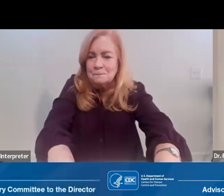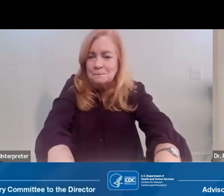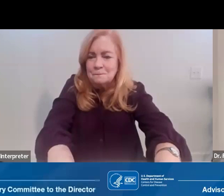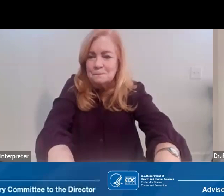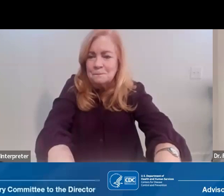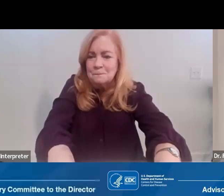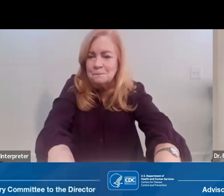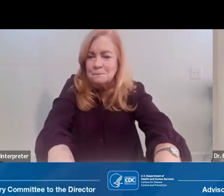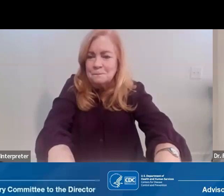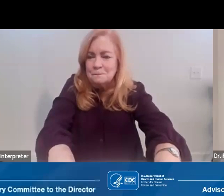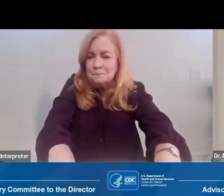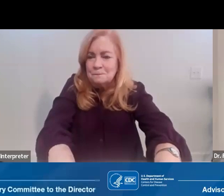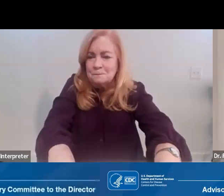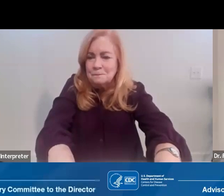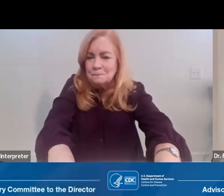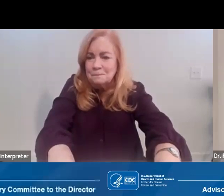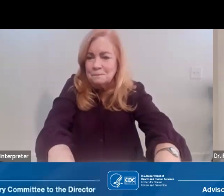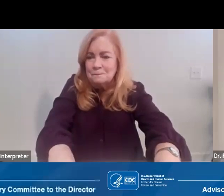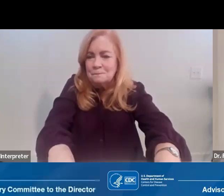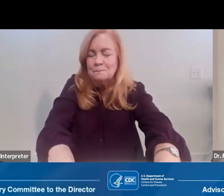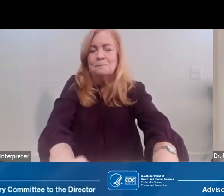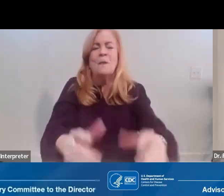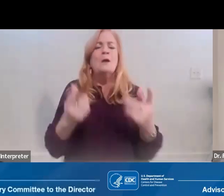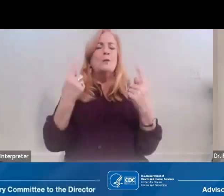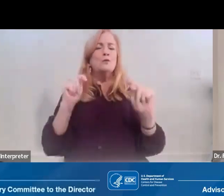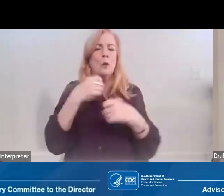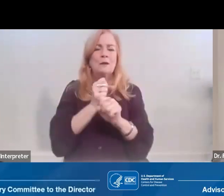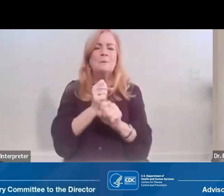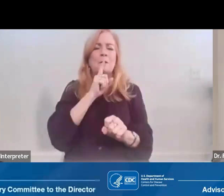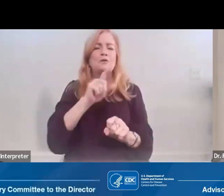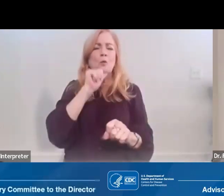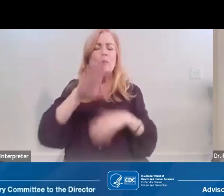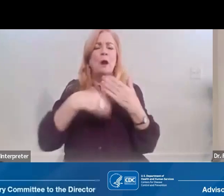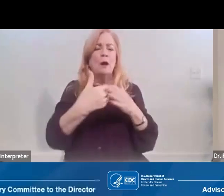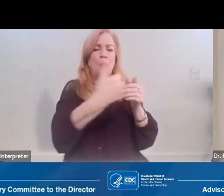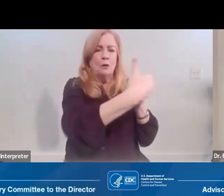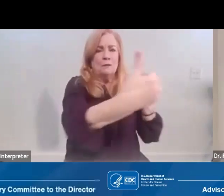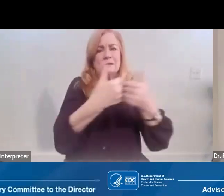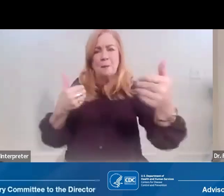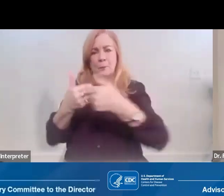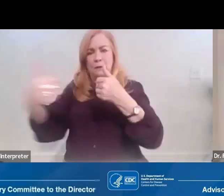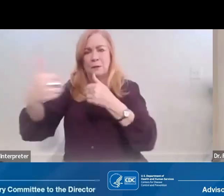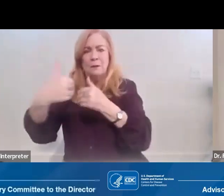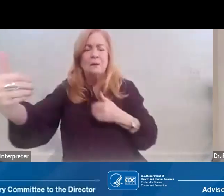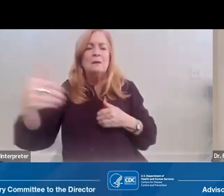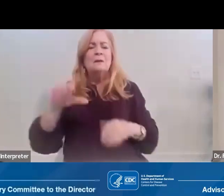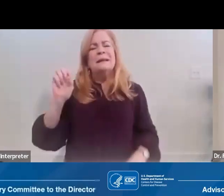because it just doesn't make a difference. Everybody has to pitch in and everybody does what they need to do, but the challenges of the siloing is really much greater at baseline.